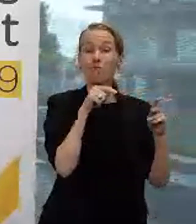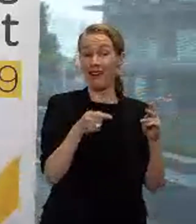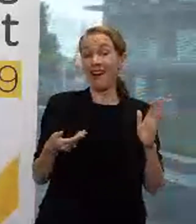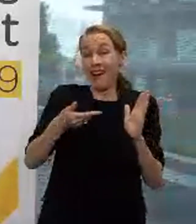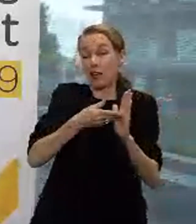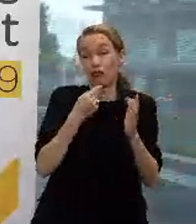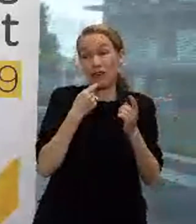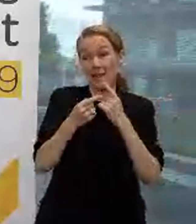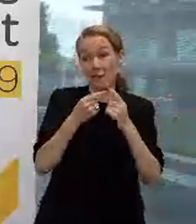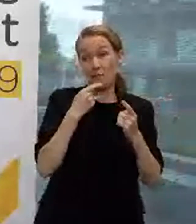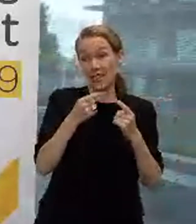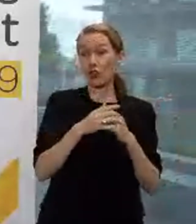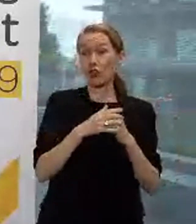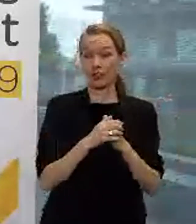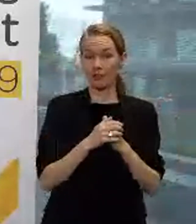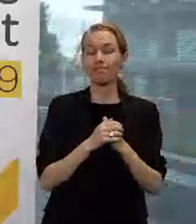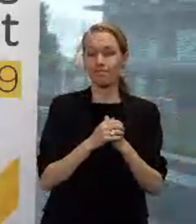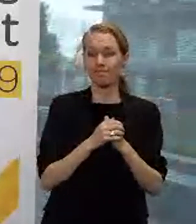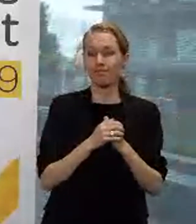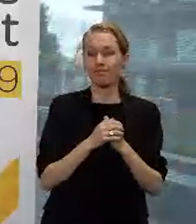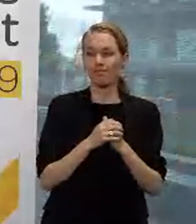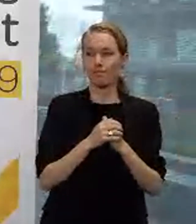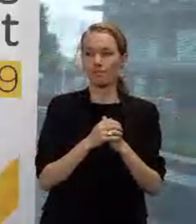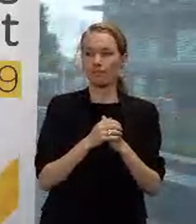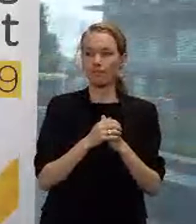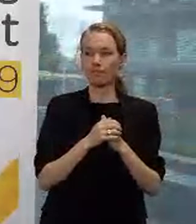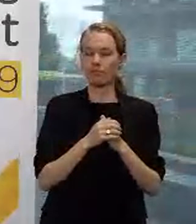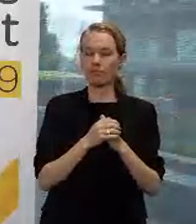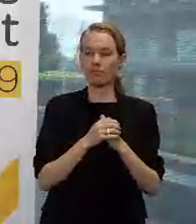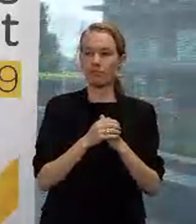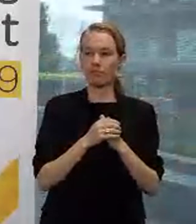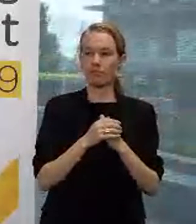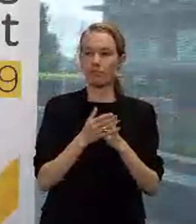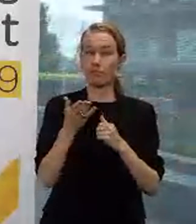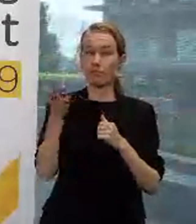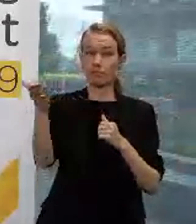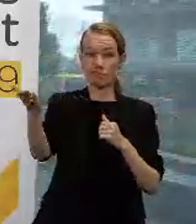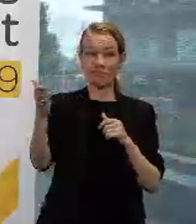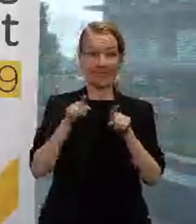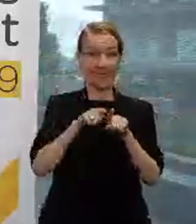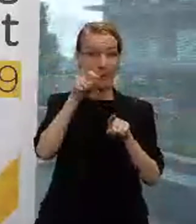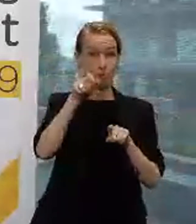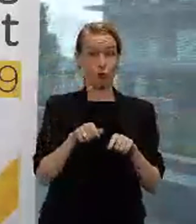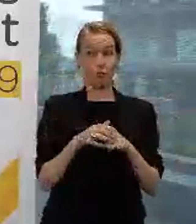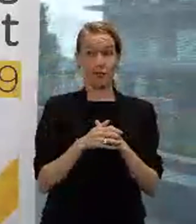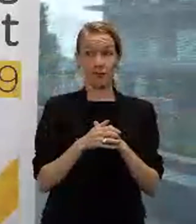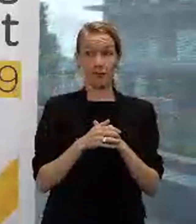with identifying where the source of infection might have been. And given that he works at a port,